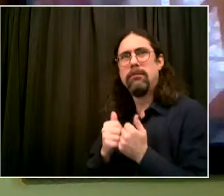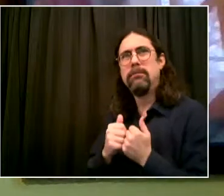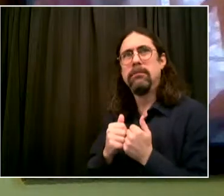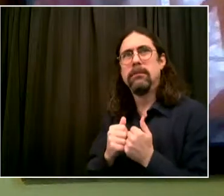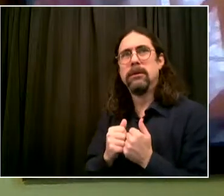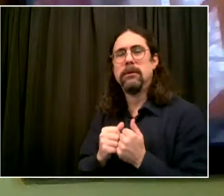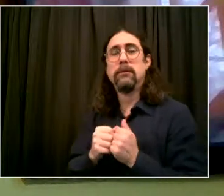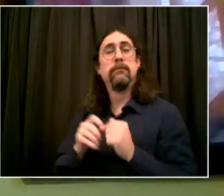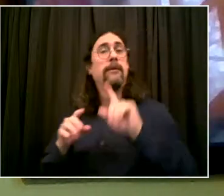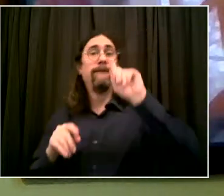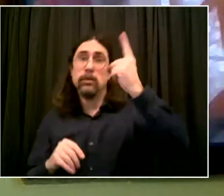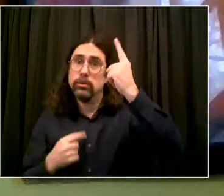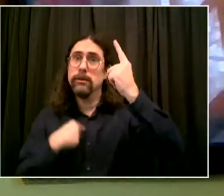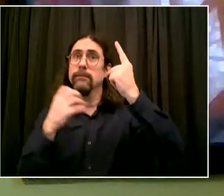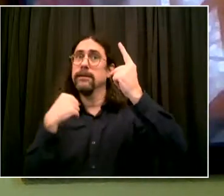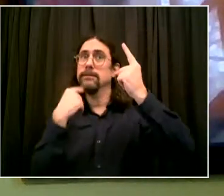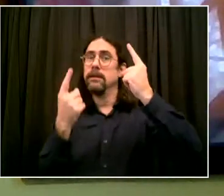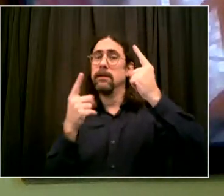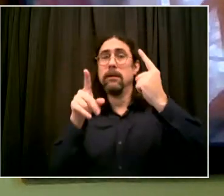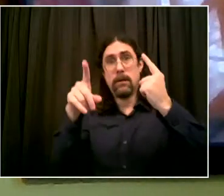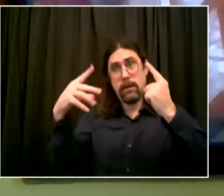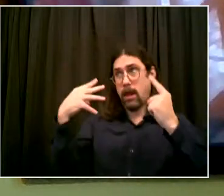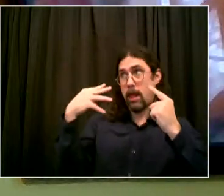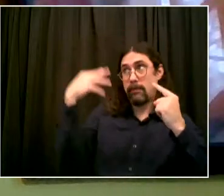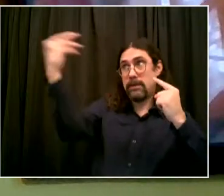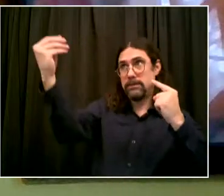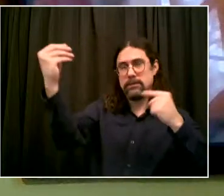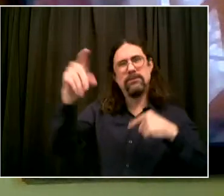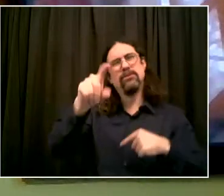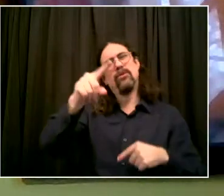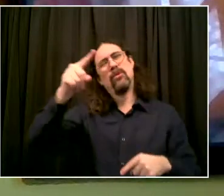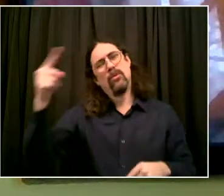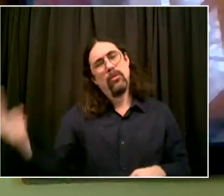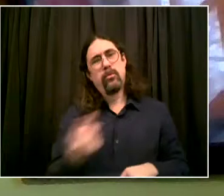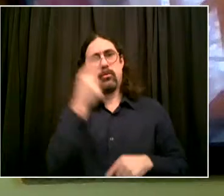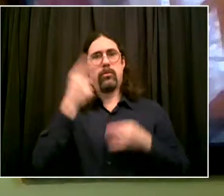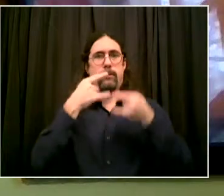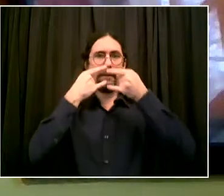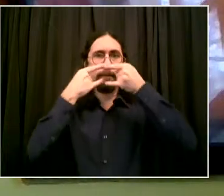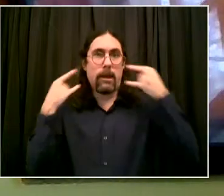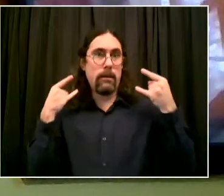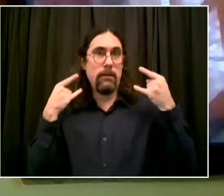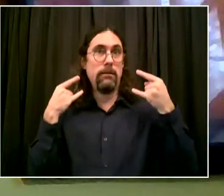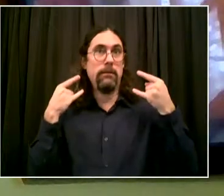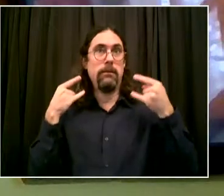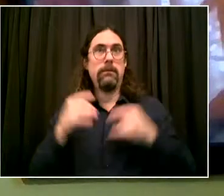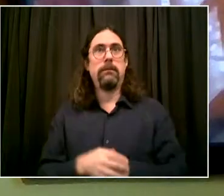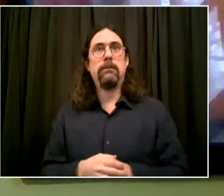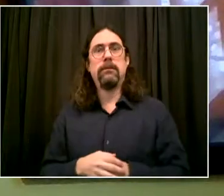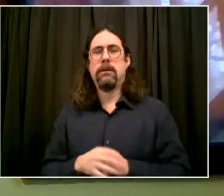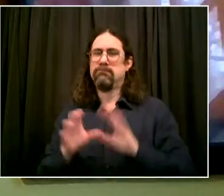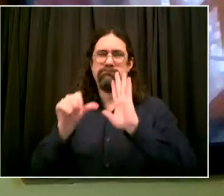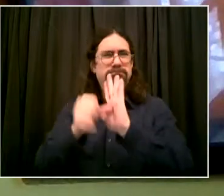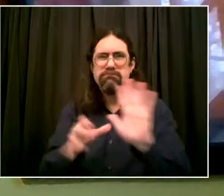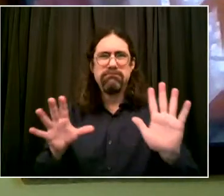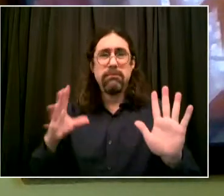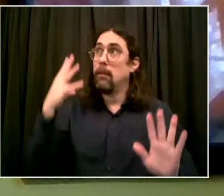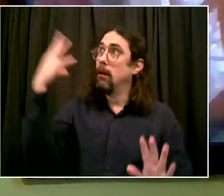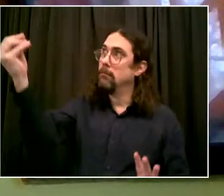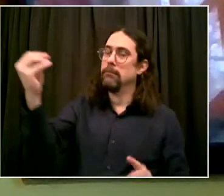SHOULD ALWAYS WEAAR A MASK. SINGLE BIGGEST PROBLEM IS OPEPLE NOT WEARING ANY FACE COVERING OUTSIDE OF THE HOME SO WE WANT TO